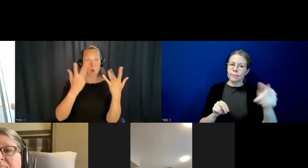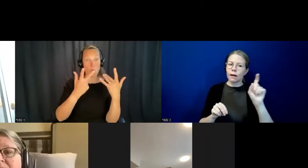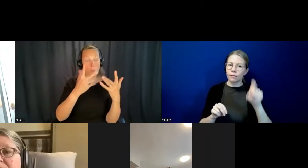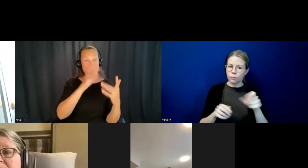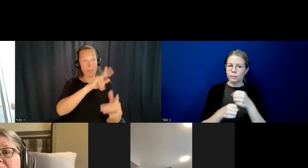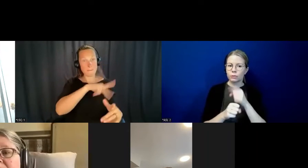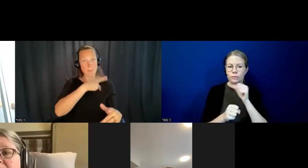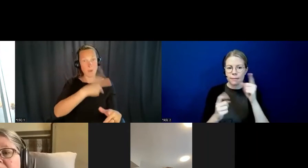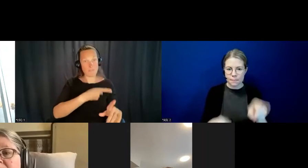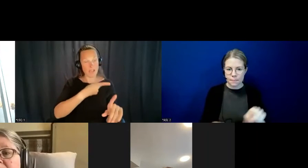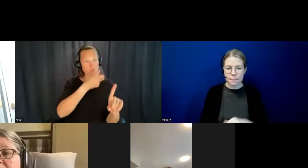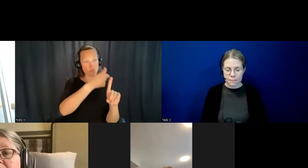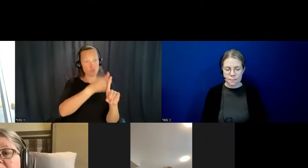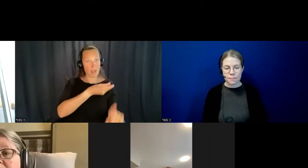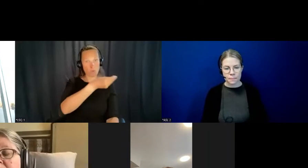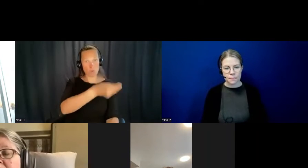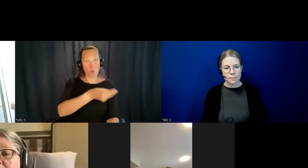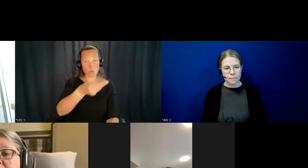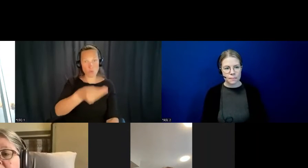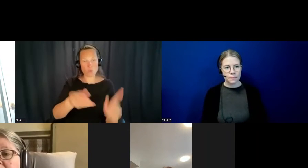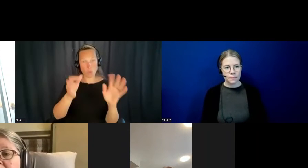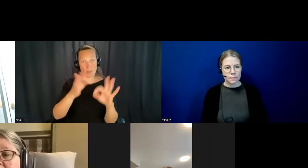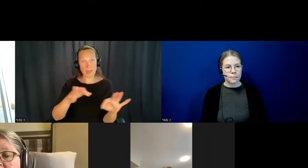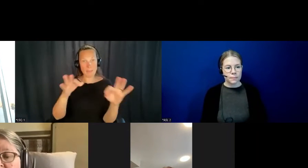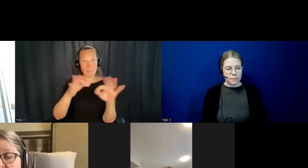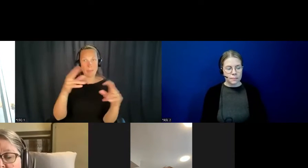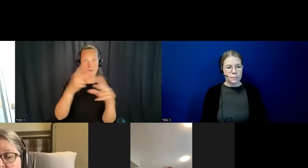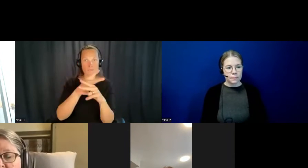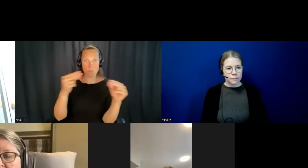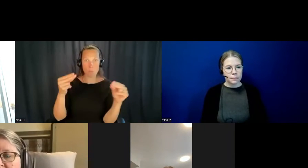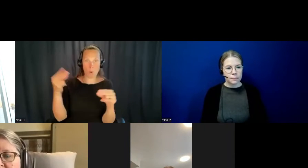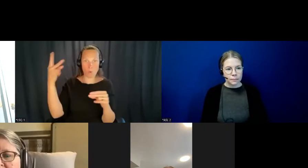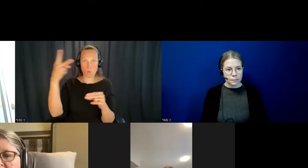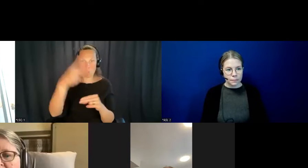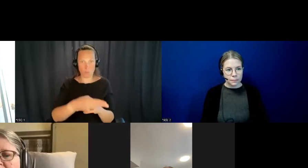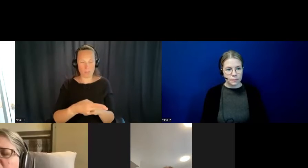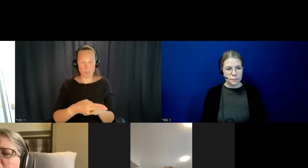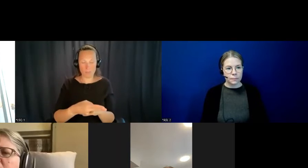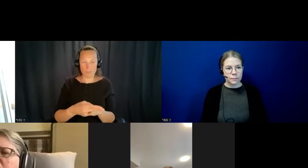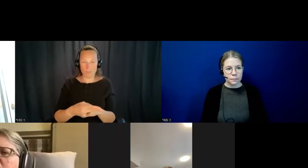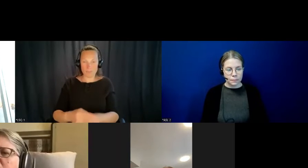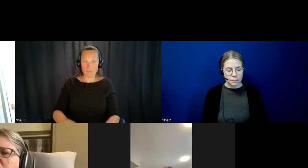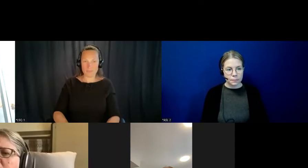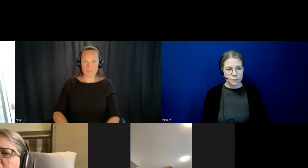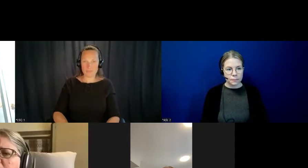McMeekin: I WAS JUST GOING TO ADD THAT ALL THE WAY ALONG, PEOPLE WITH DISABILITIES NEED TO BE